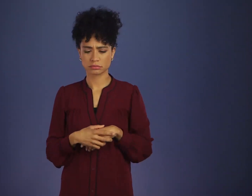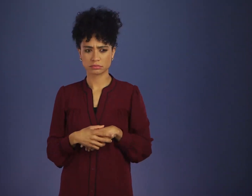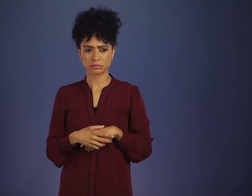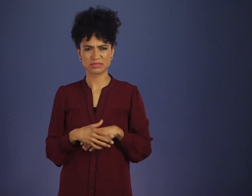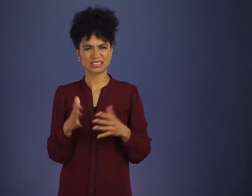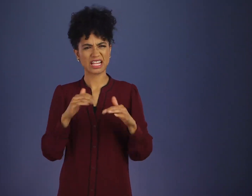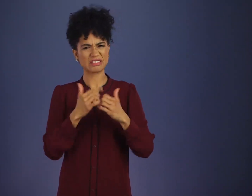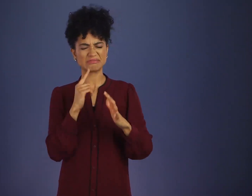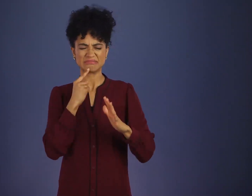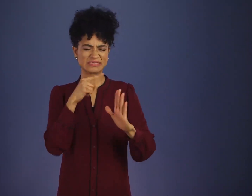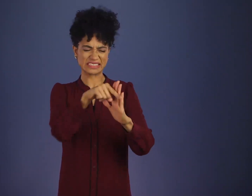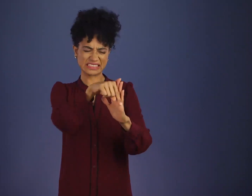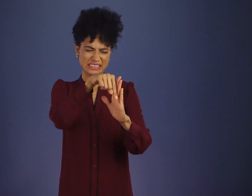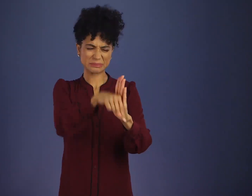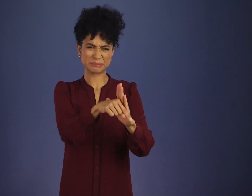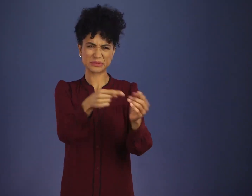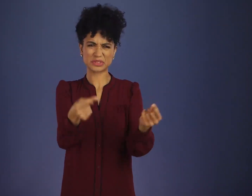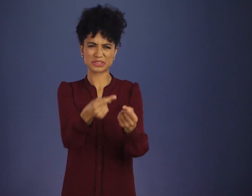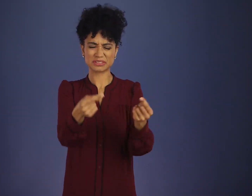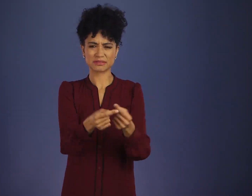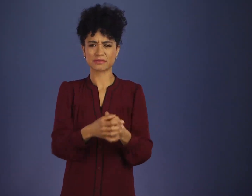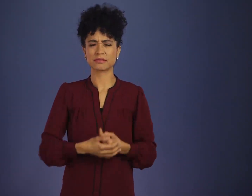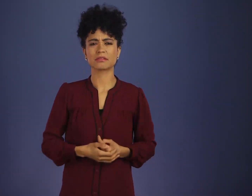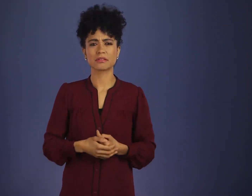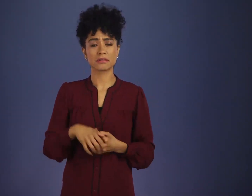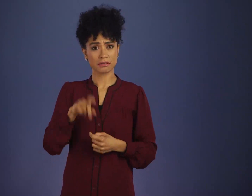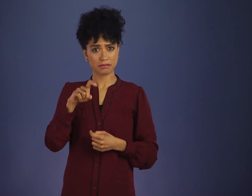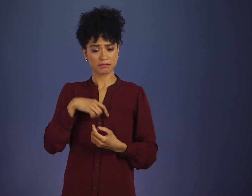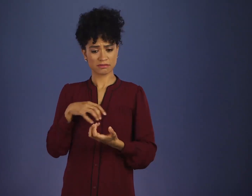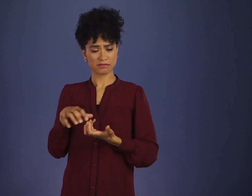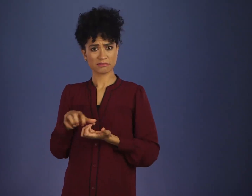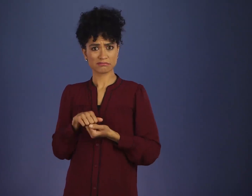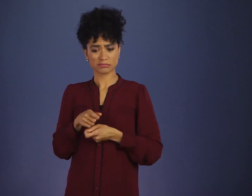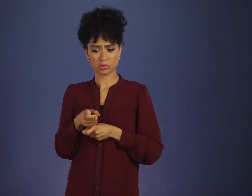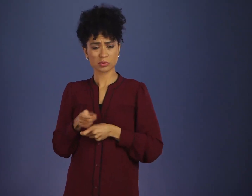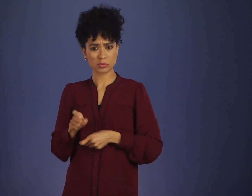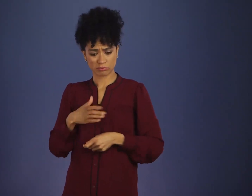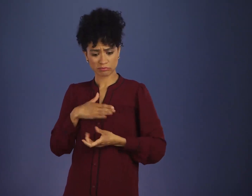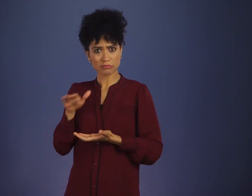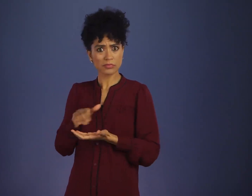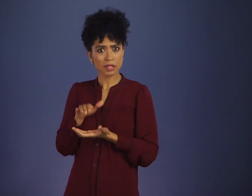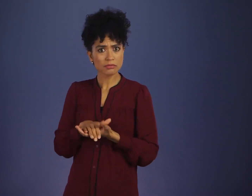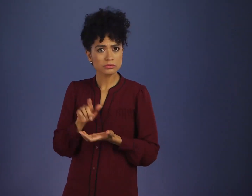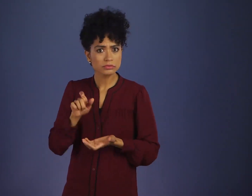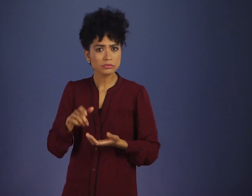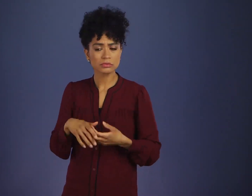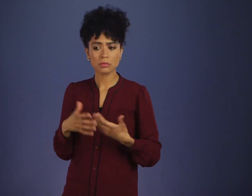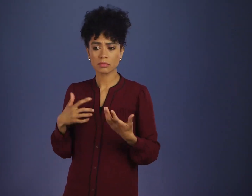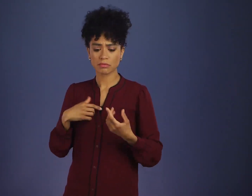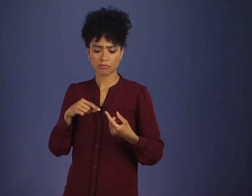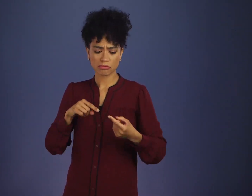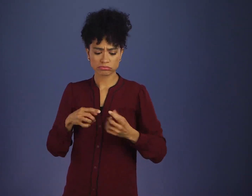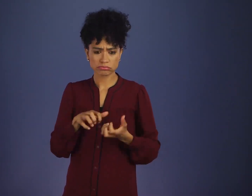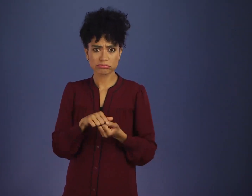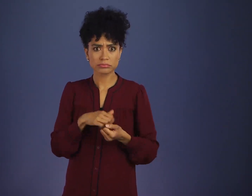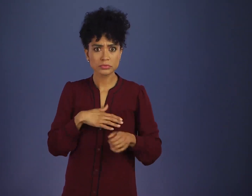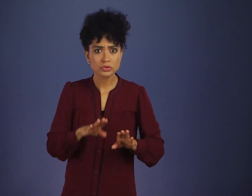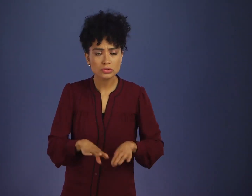What people were hurt, and how badly? Did I spoil my marriage and injure my children?